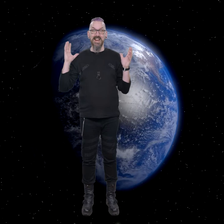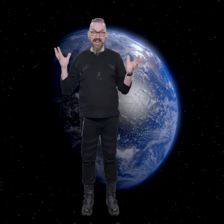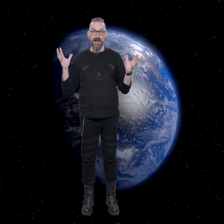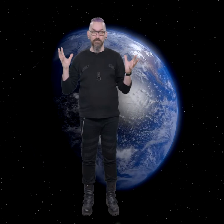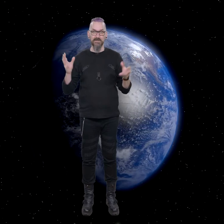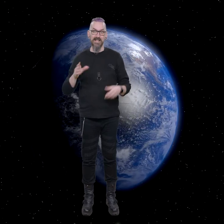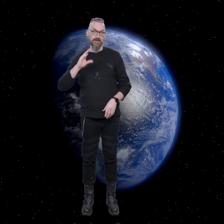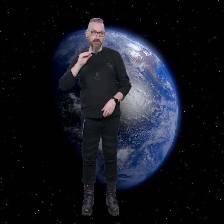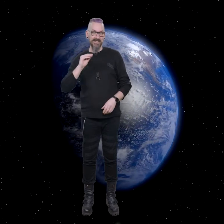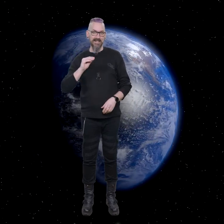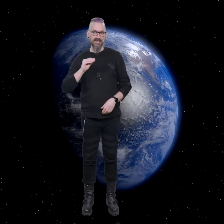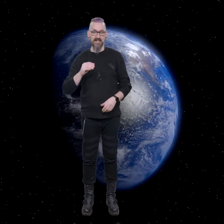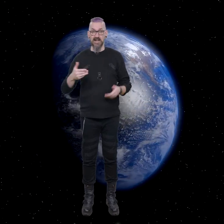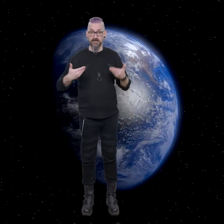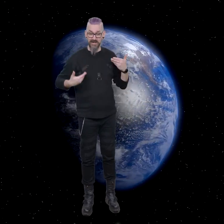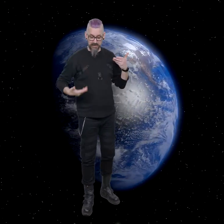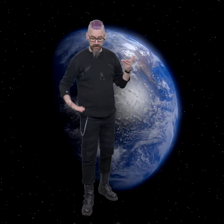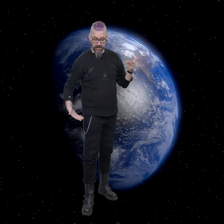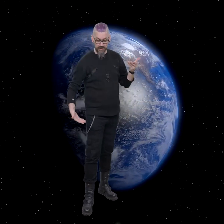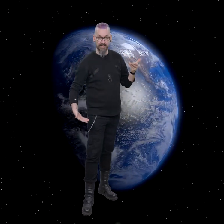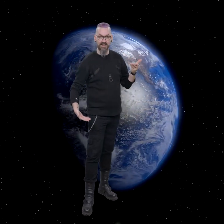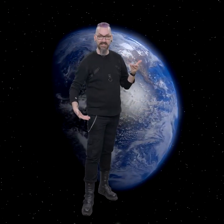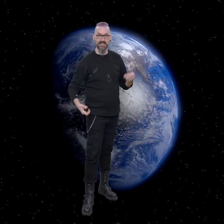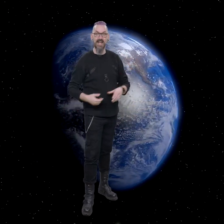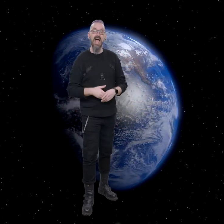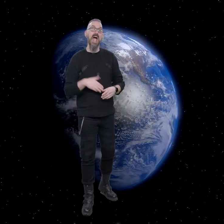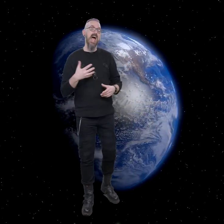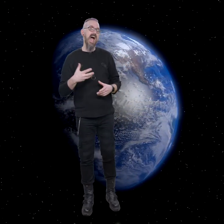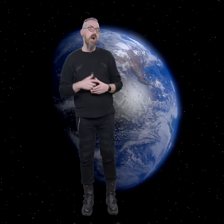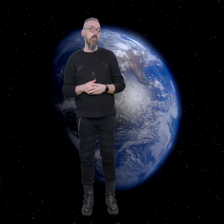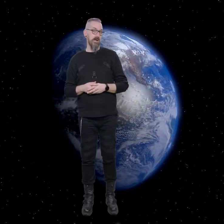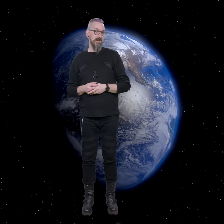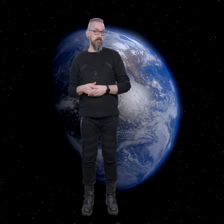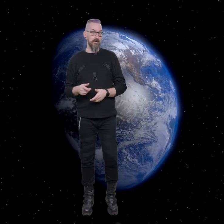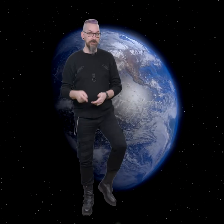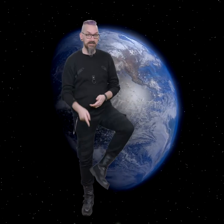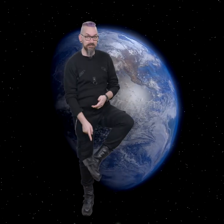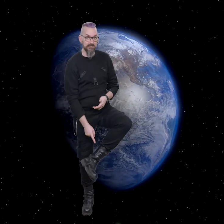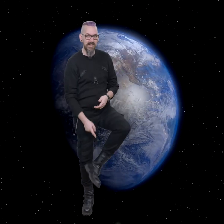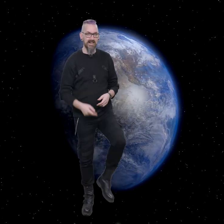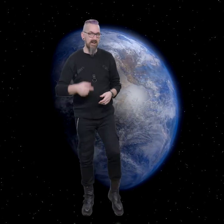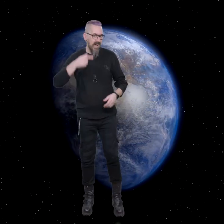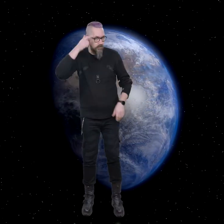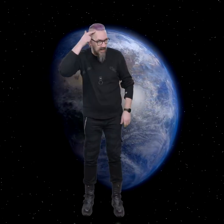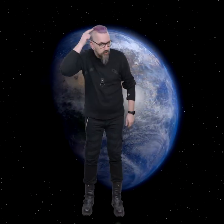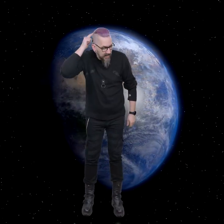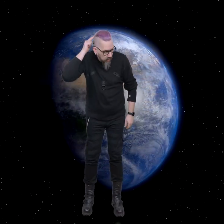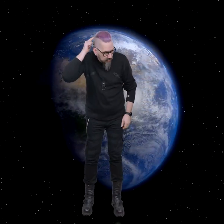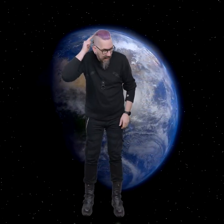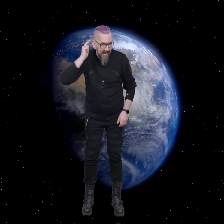Loud, Chatty, I dress alternative, Wear big boots, I have outrageously coloured hair,